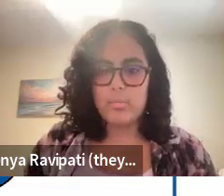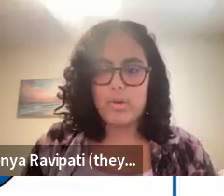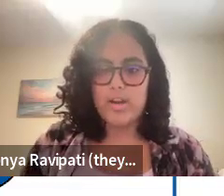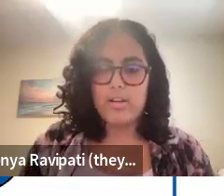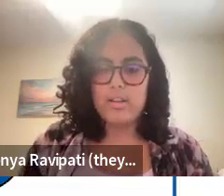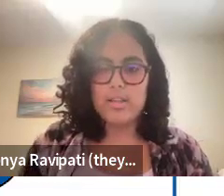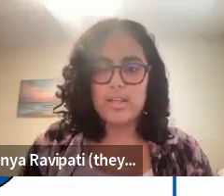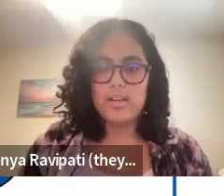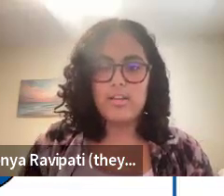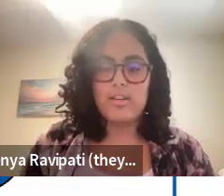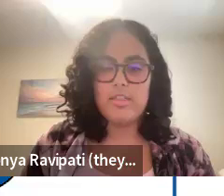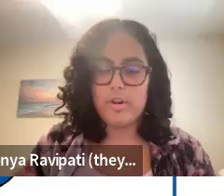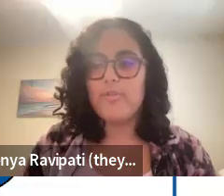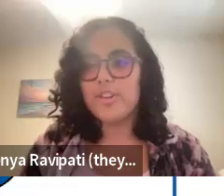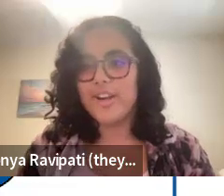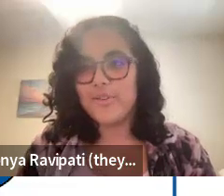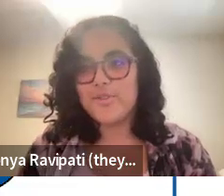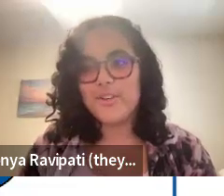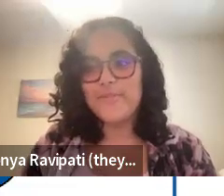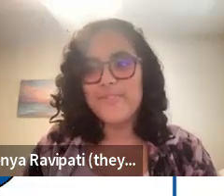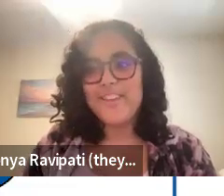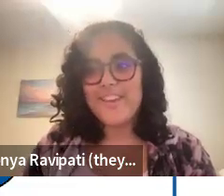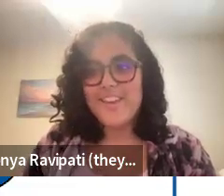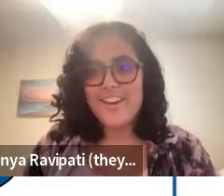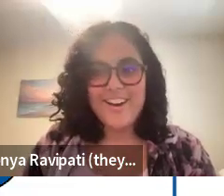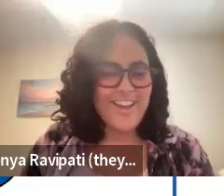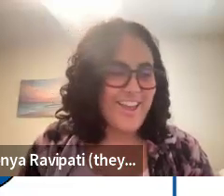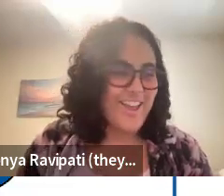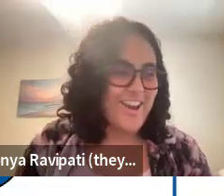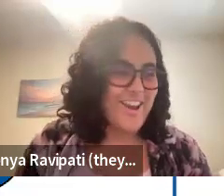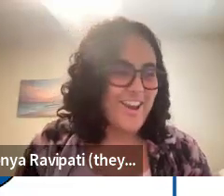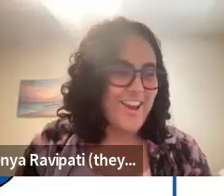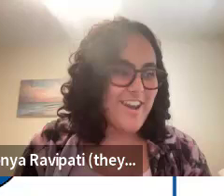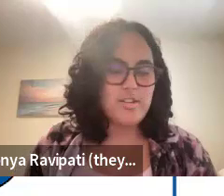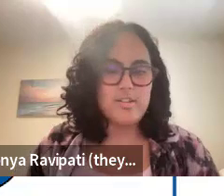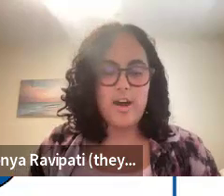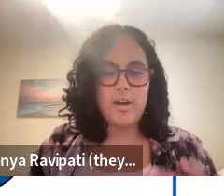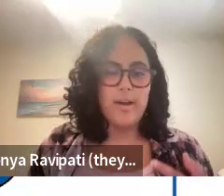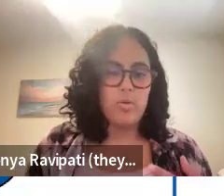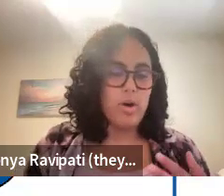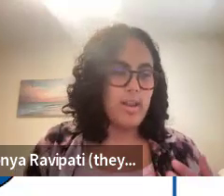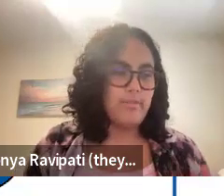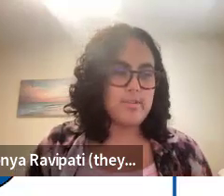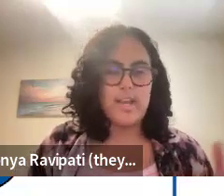celebrate the 34th anniversary. Now, to talk about what life was